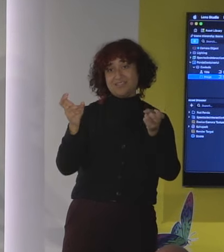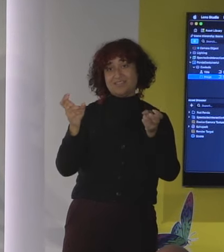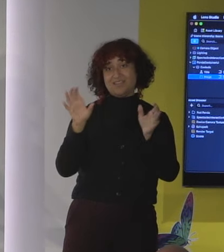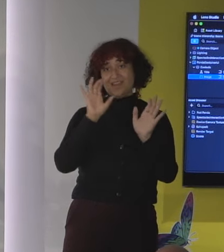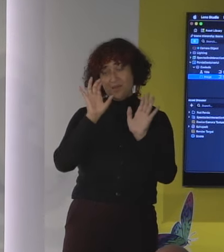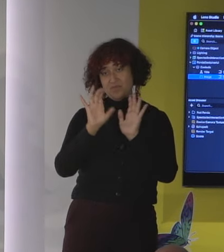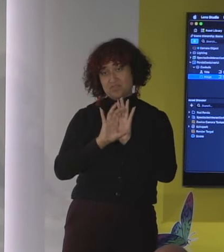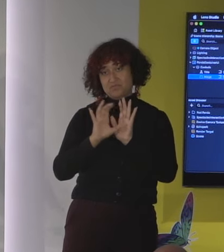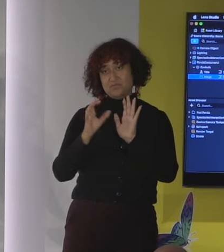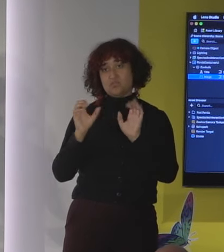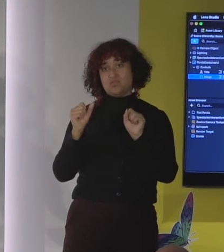So, I'm refreshing my preview.